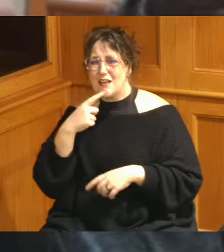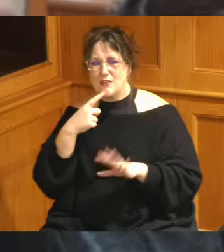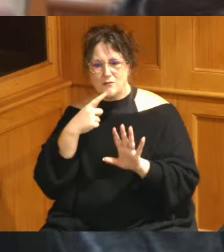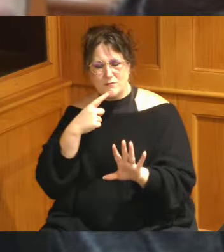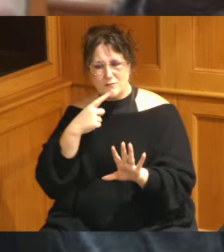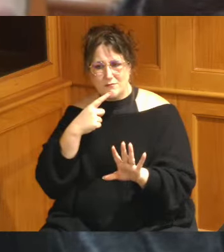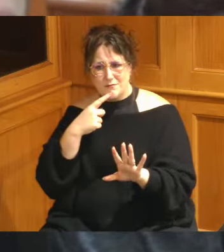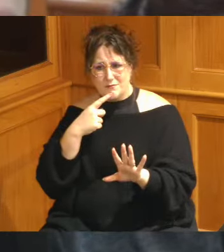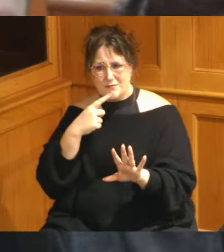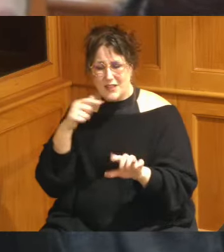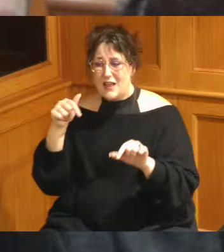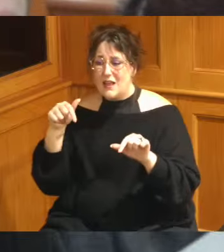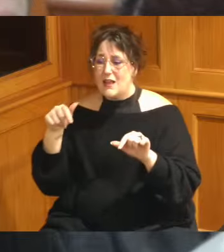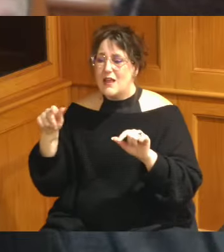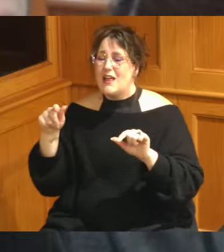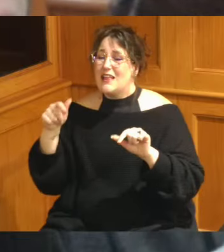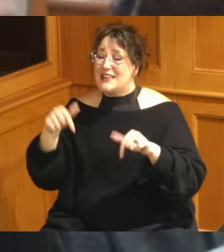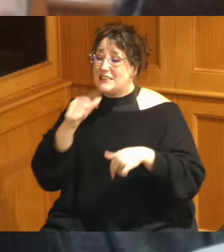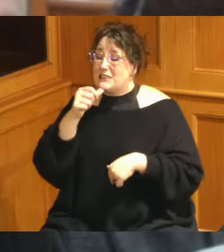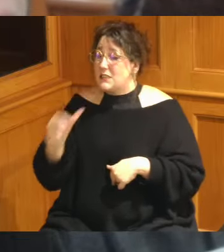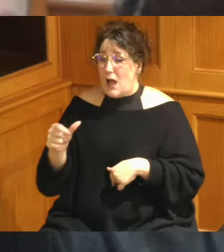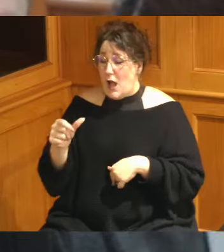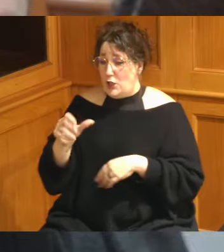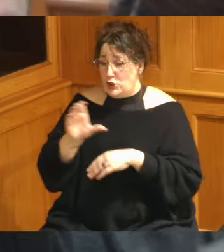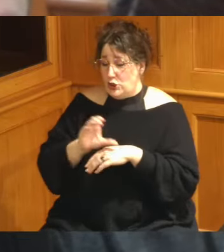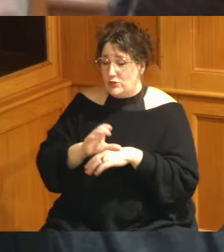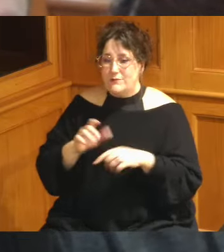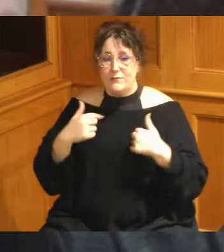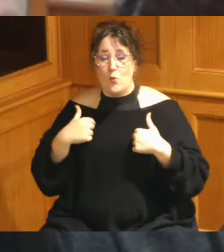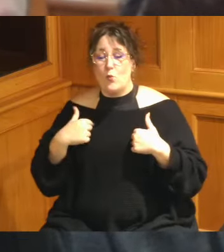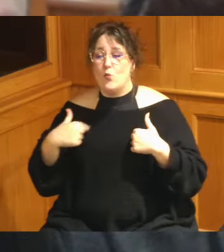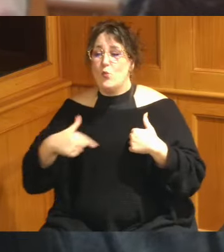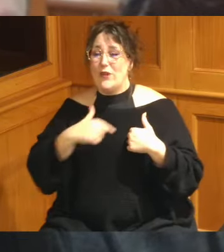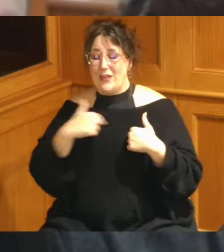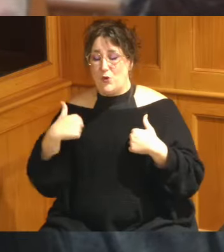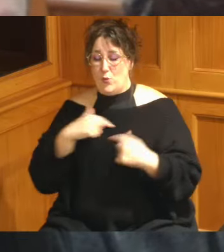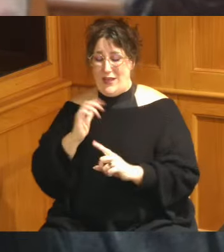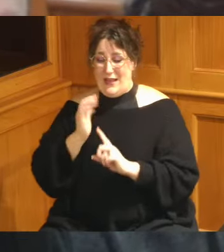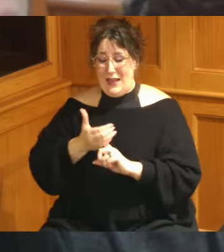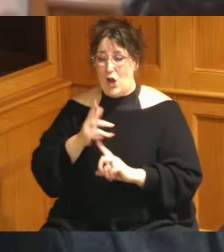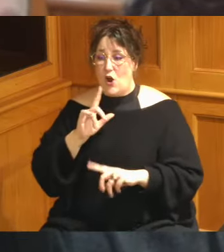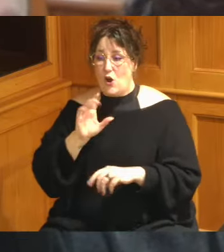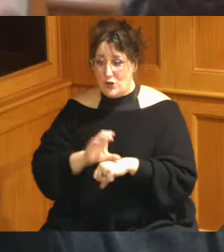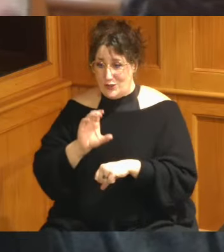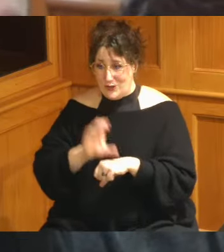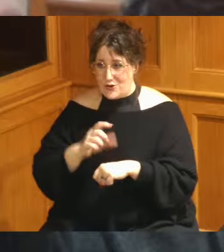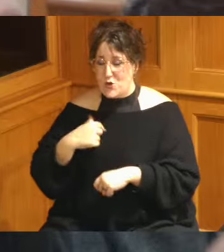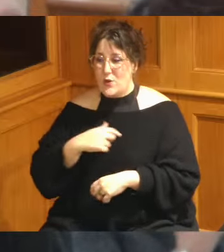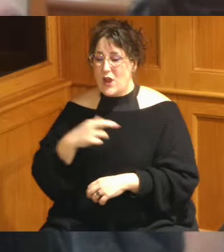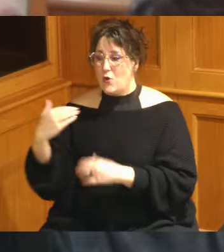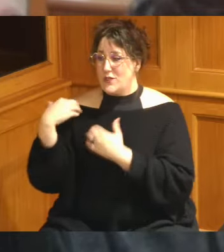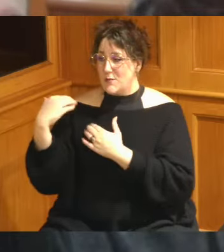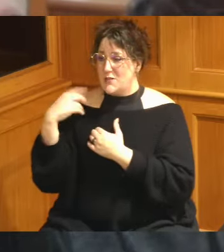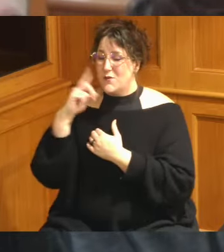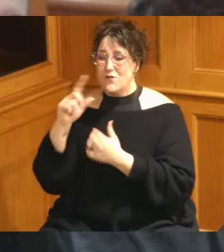further and remind us we are the church and we are responsible for every decision that we make.